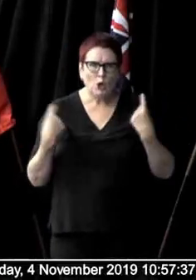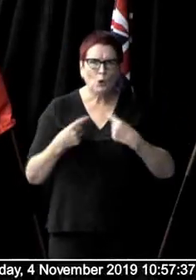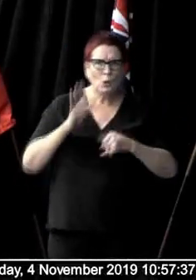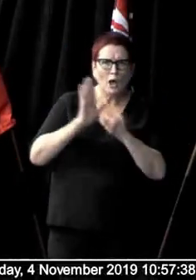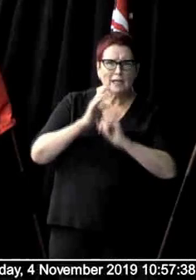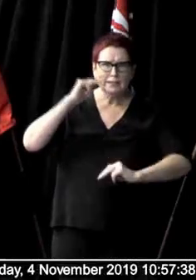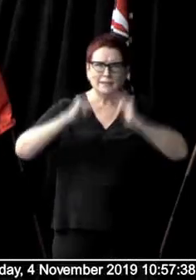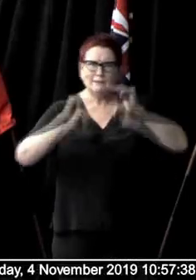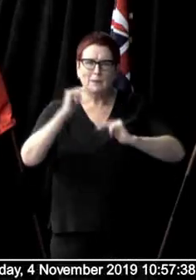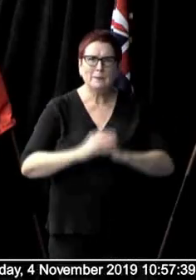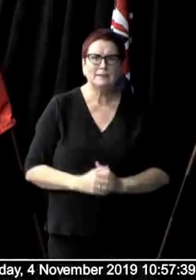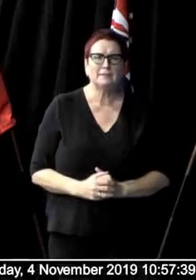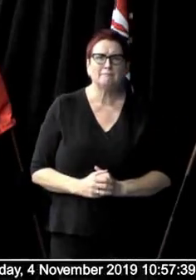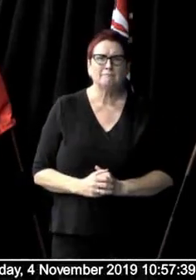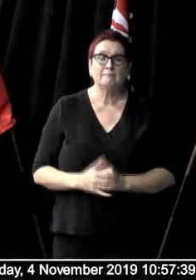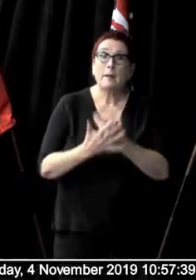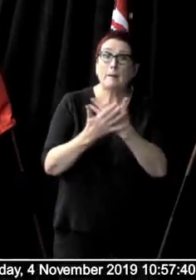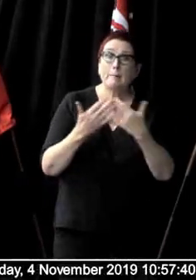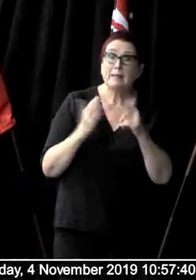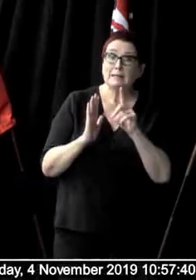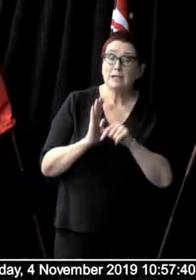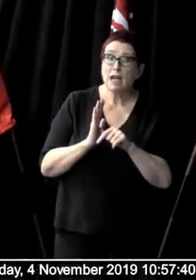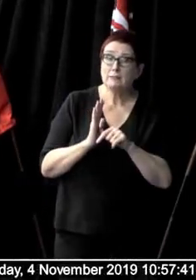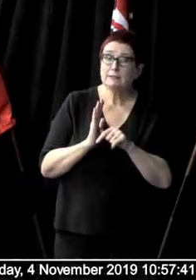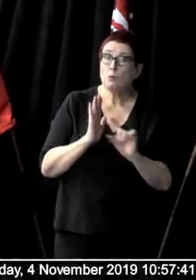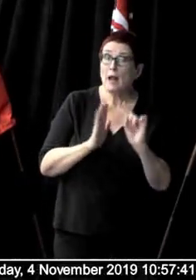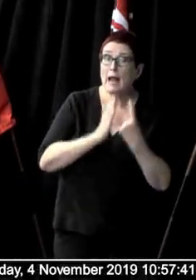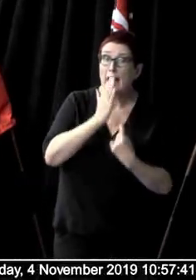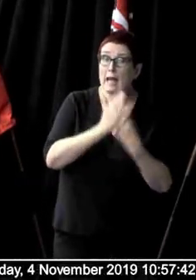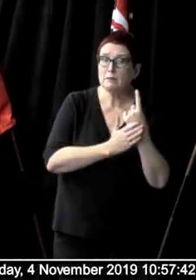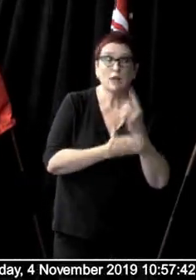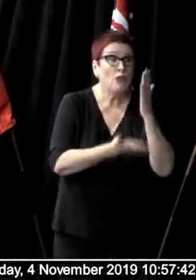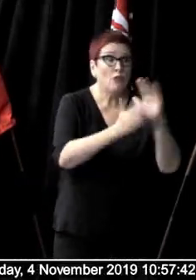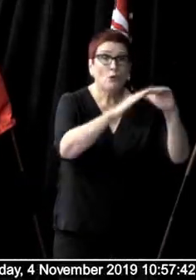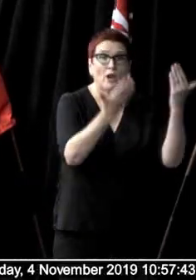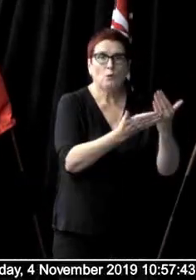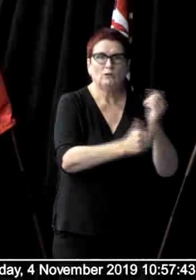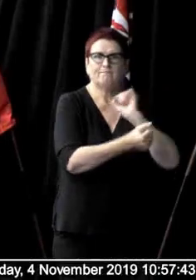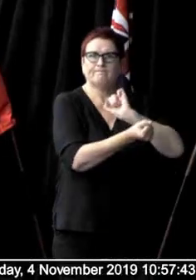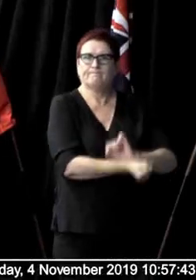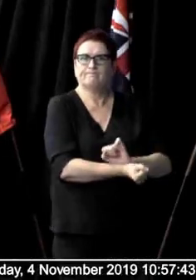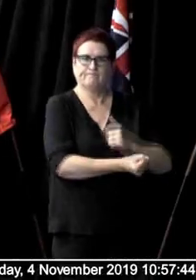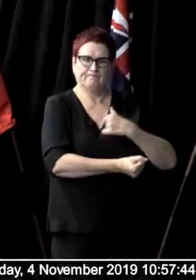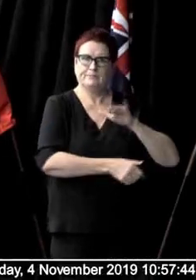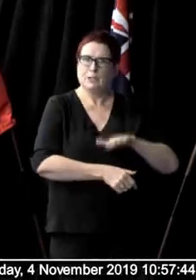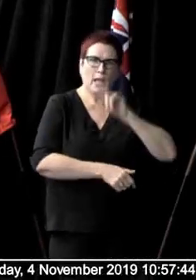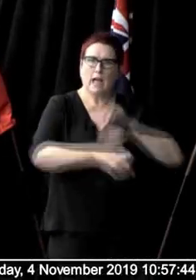Too many times, however, reality restricts the right to a full and happy childhood.